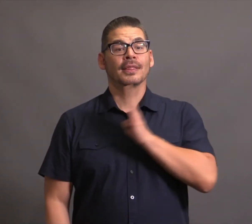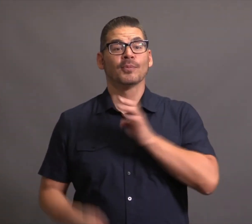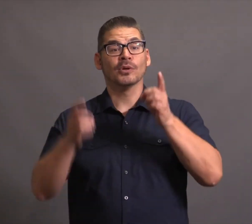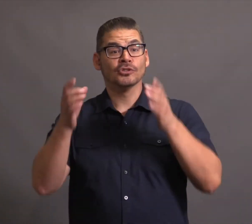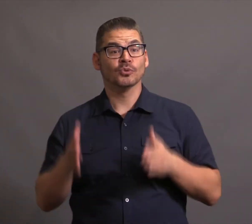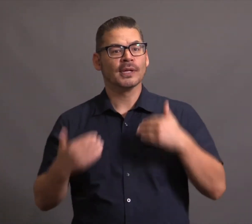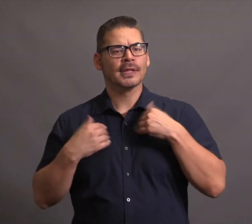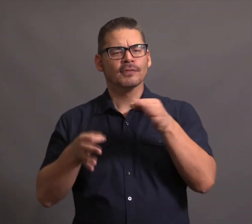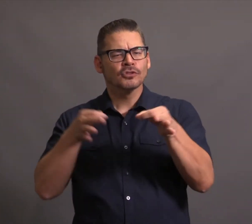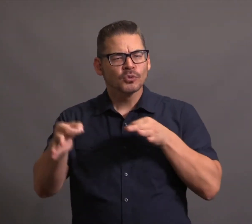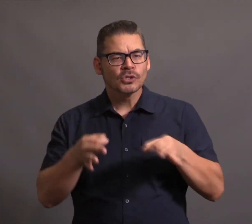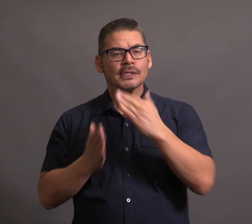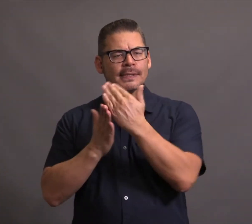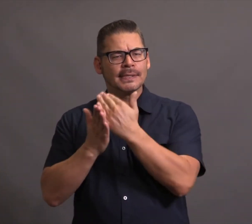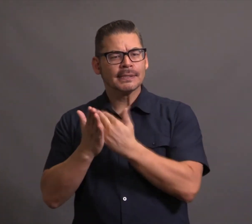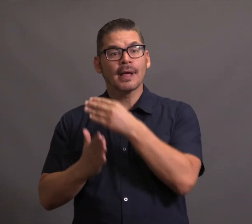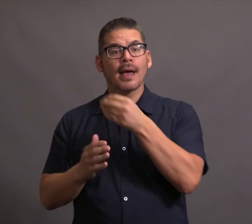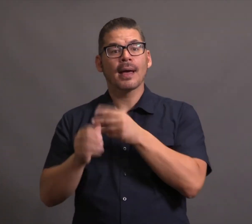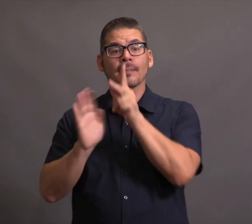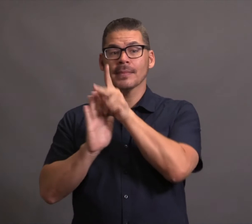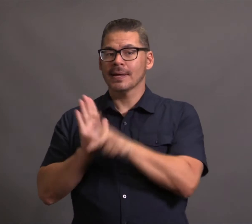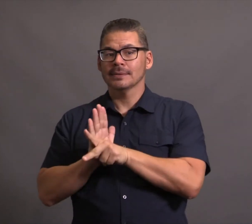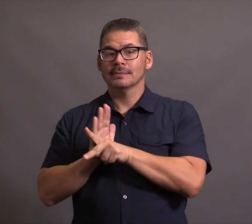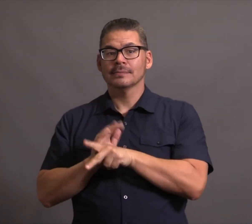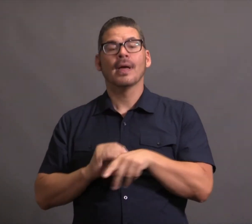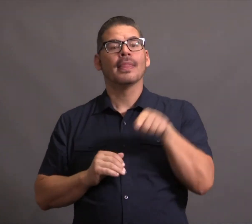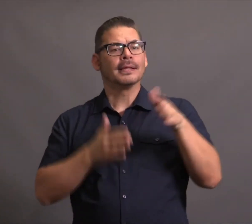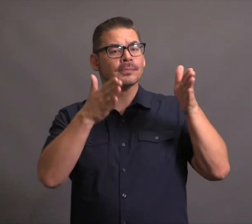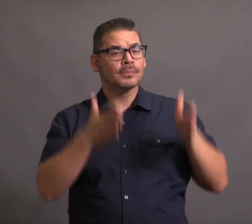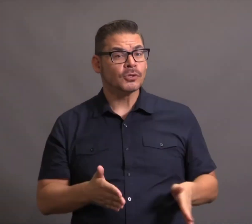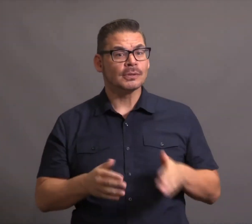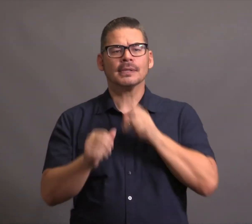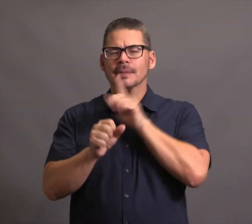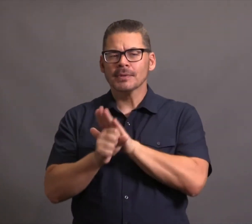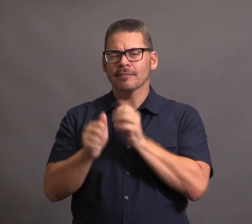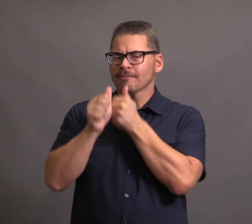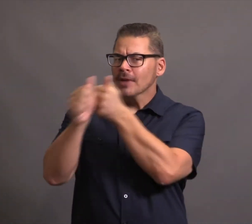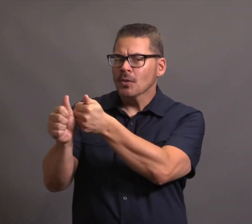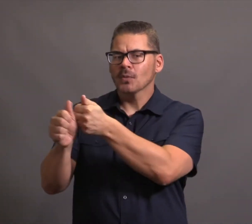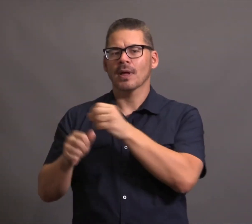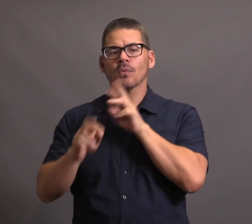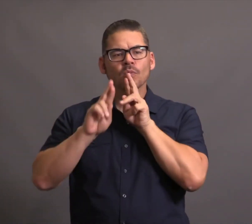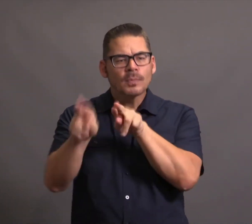Uphold the directives and policies of the Board of Directors, and report to the Board at